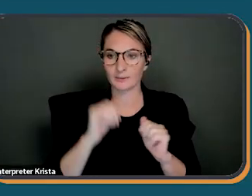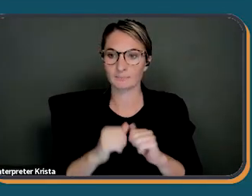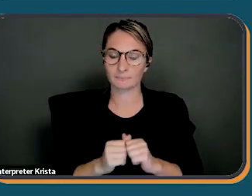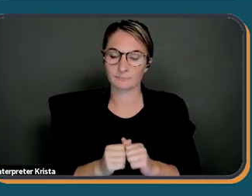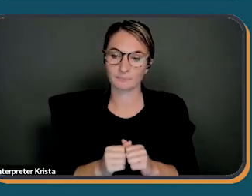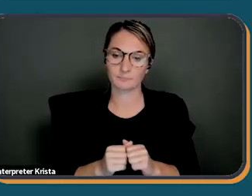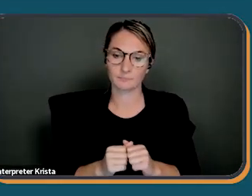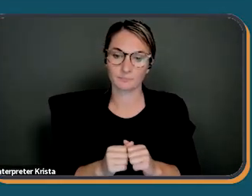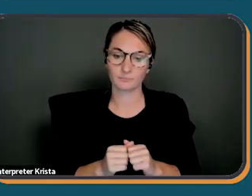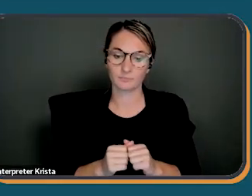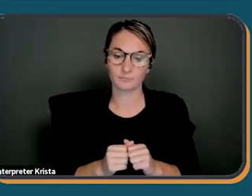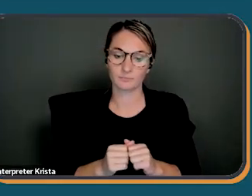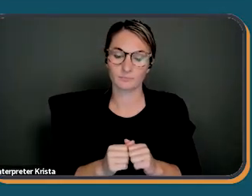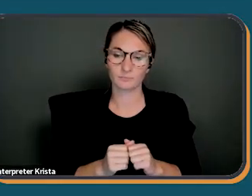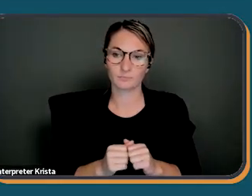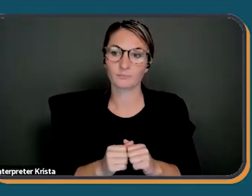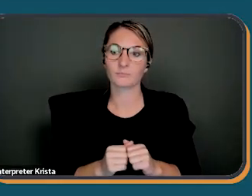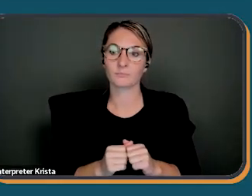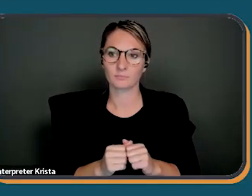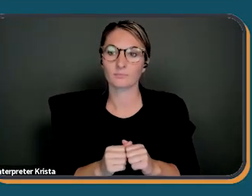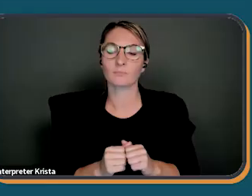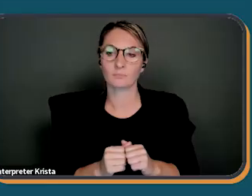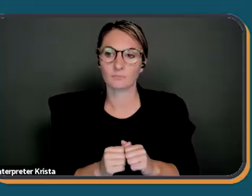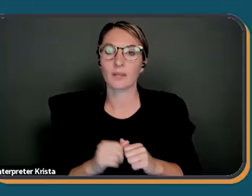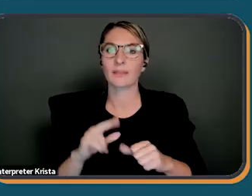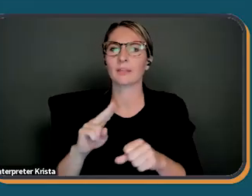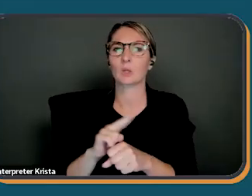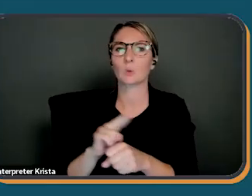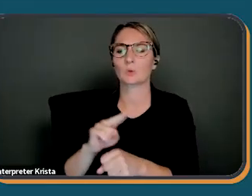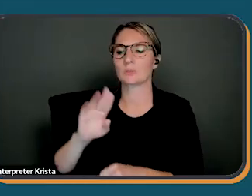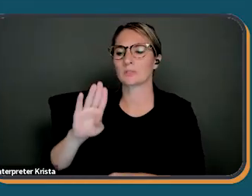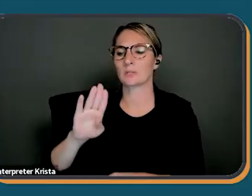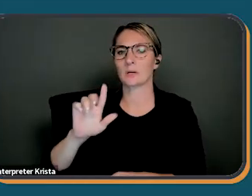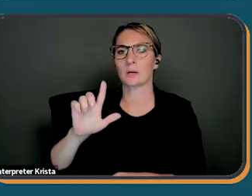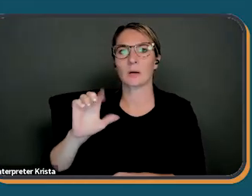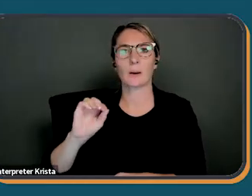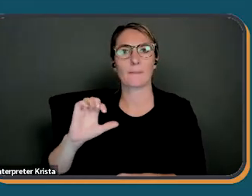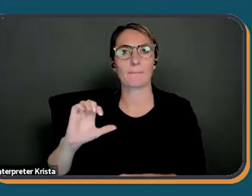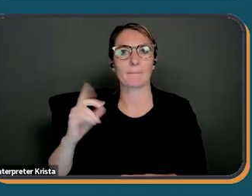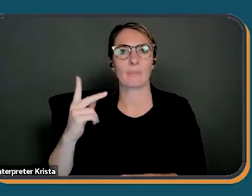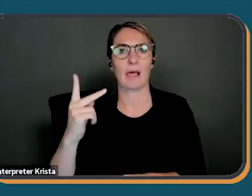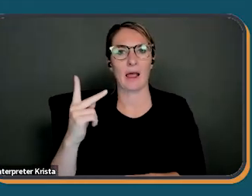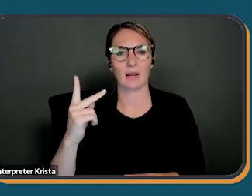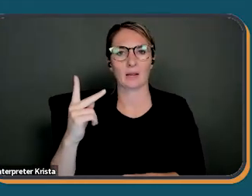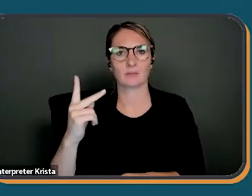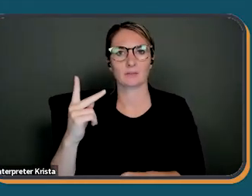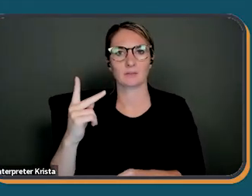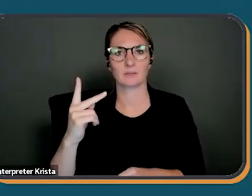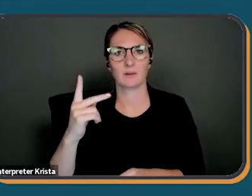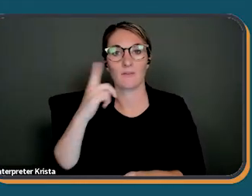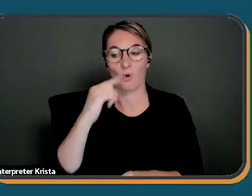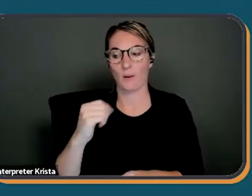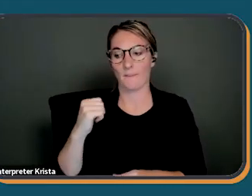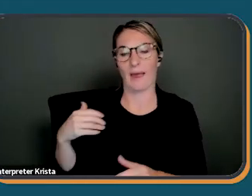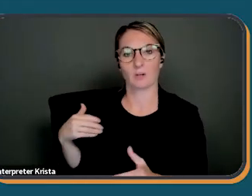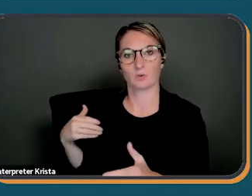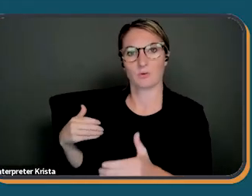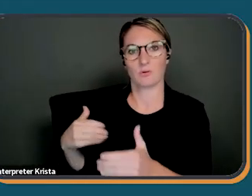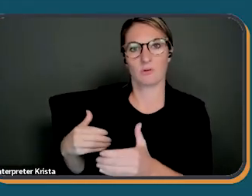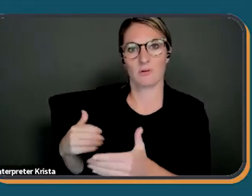blocks in, to help me sit up straight but that didn't work.